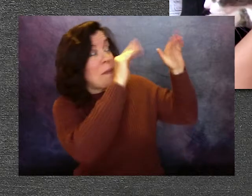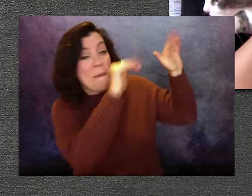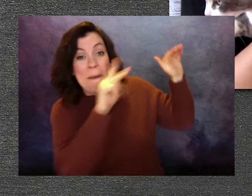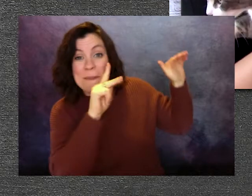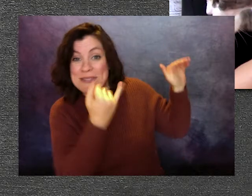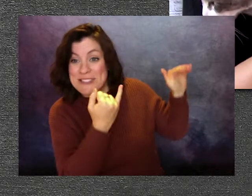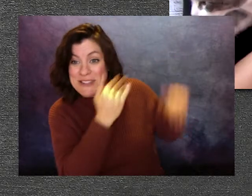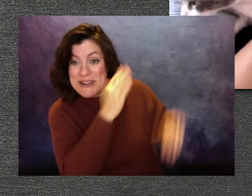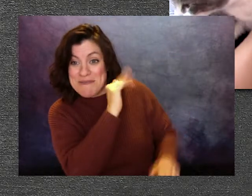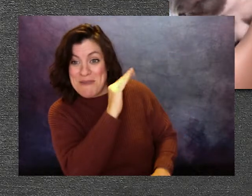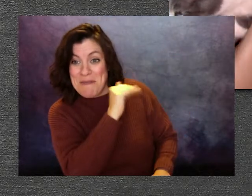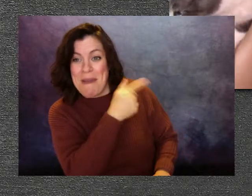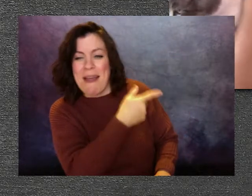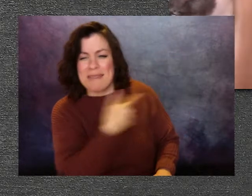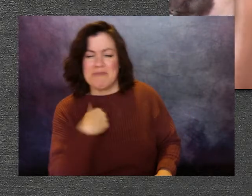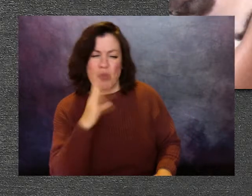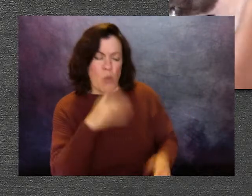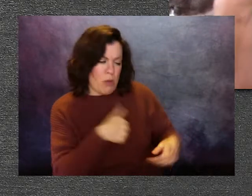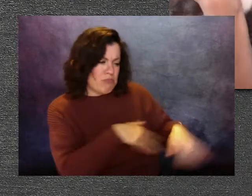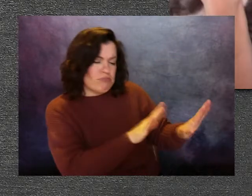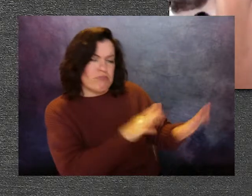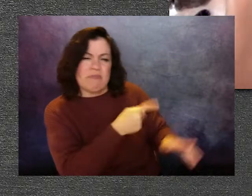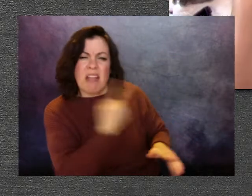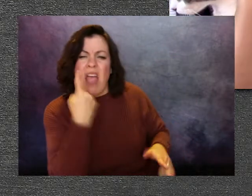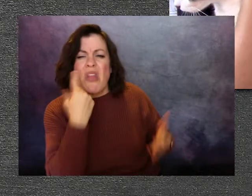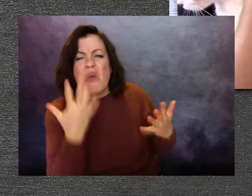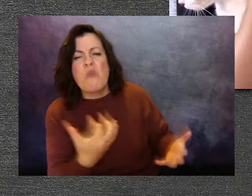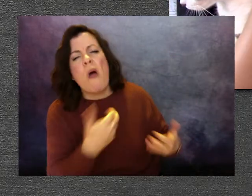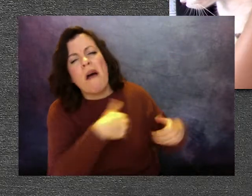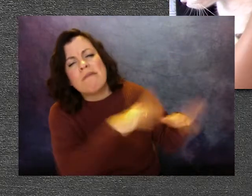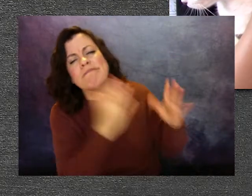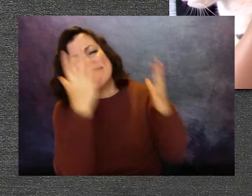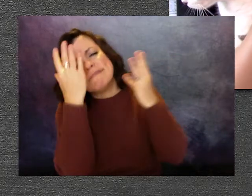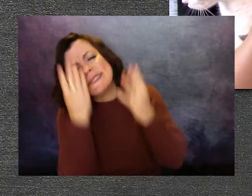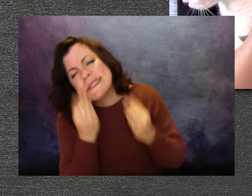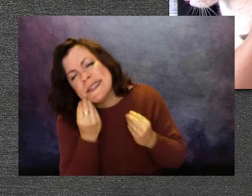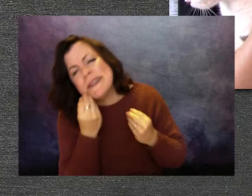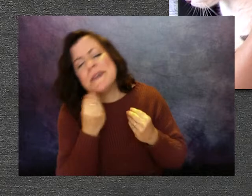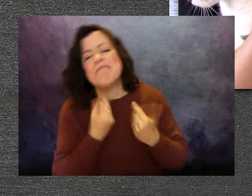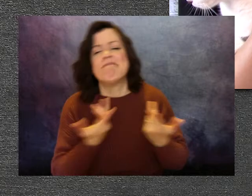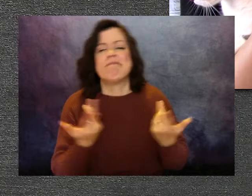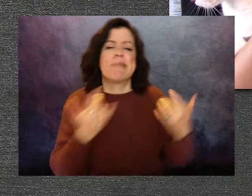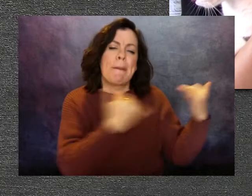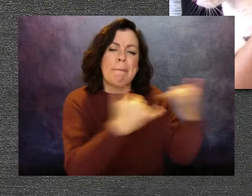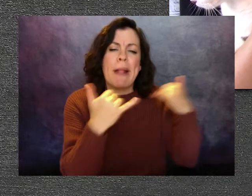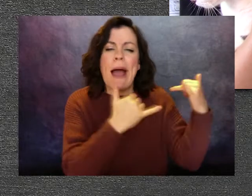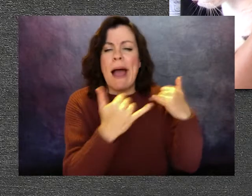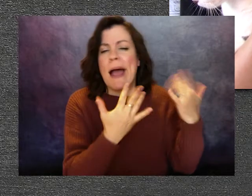I'm gonna let PJ go do the things she wants to do which is probably go take a nap or play outside.